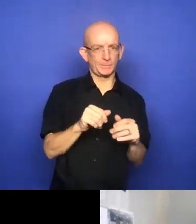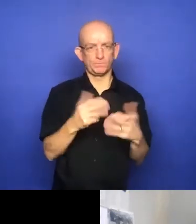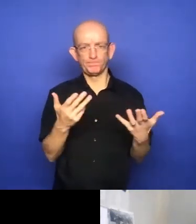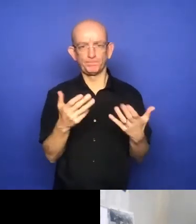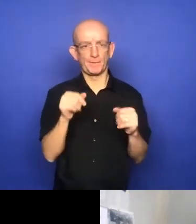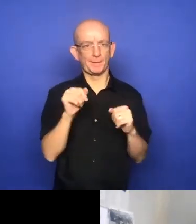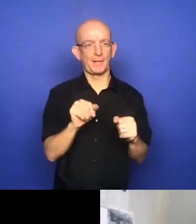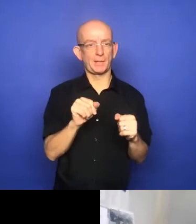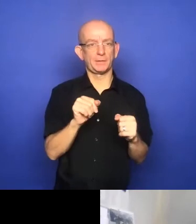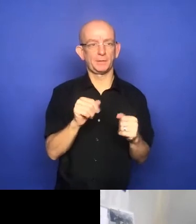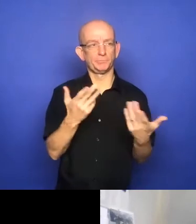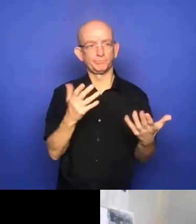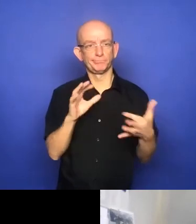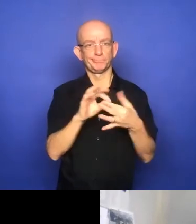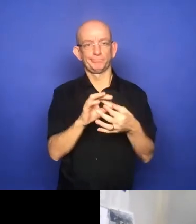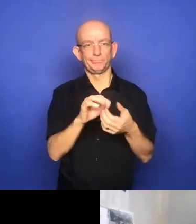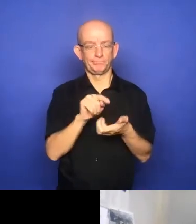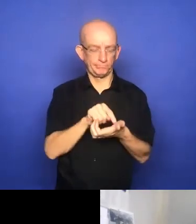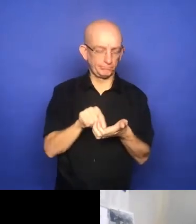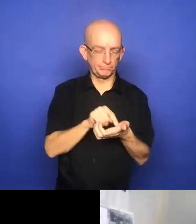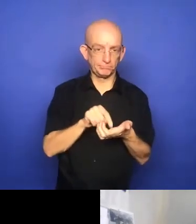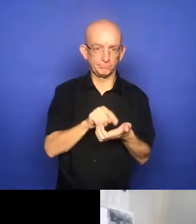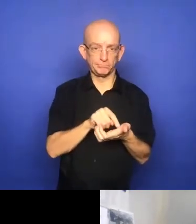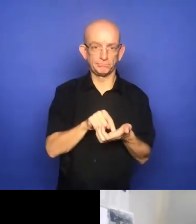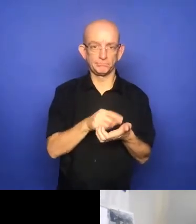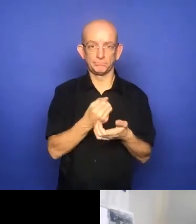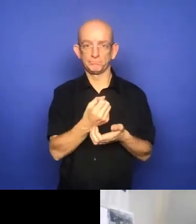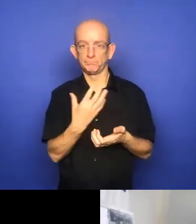the mobile data collection or other means of data collection